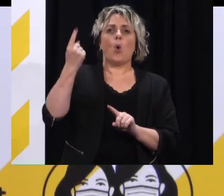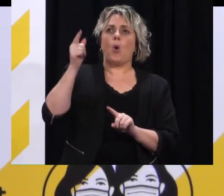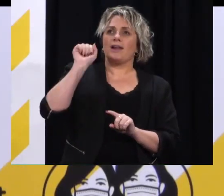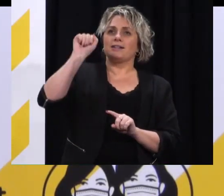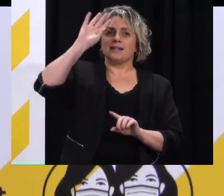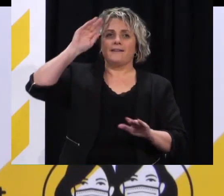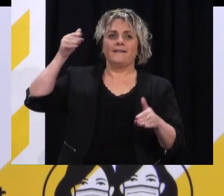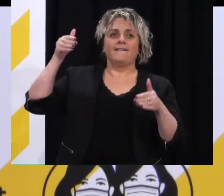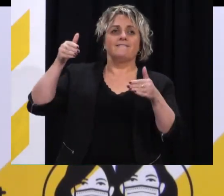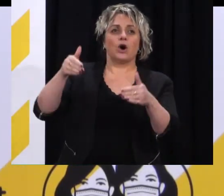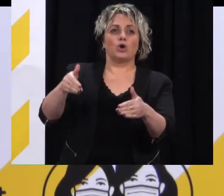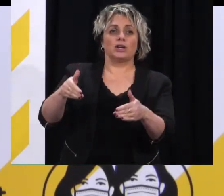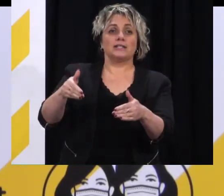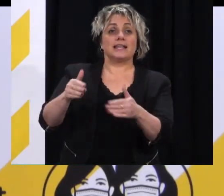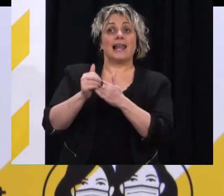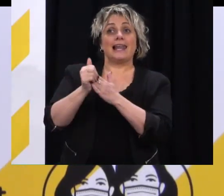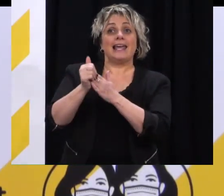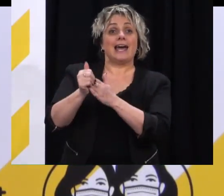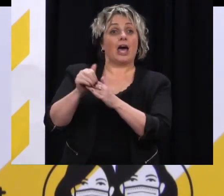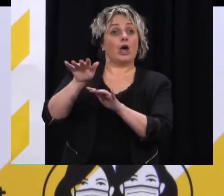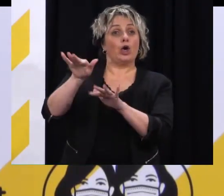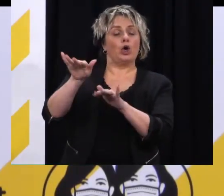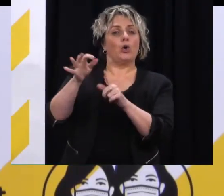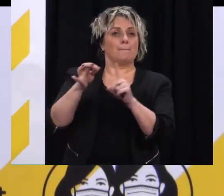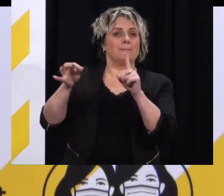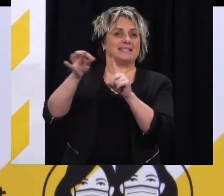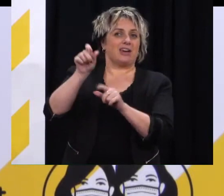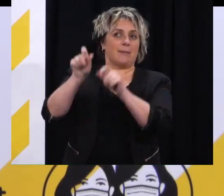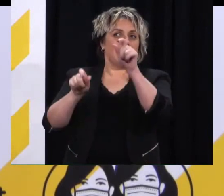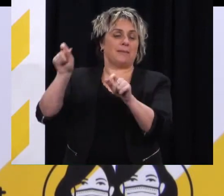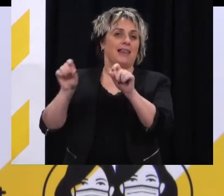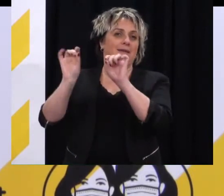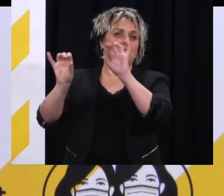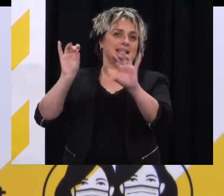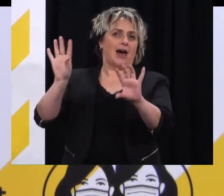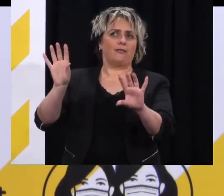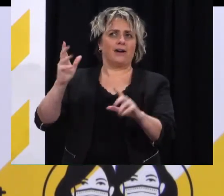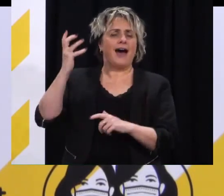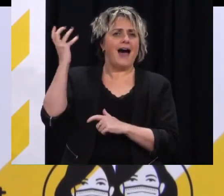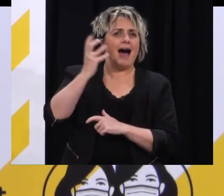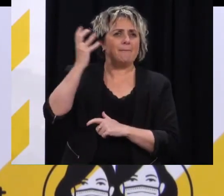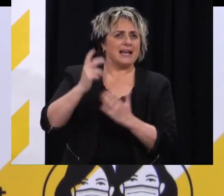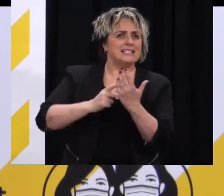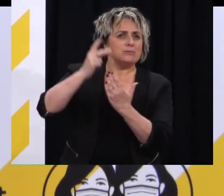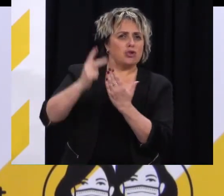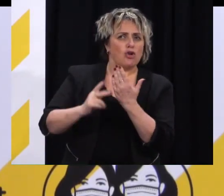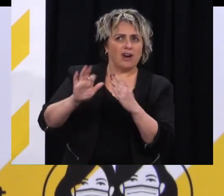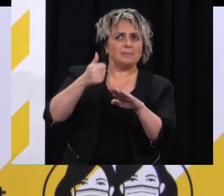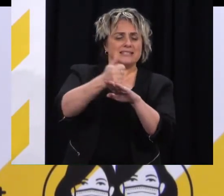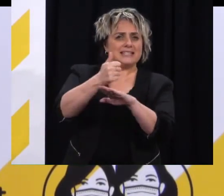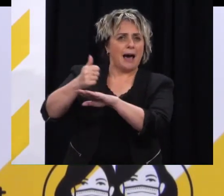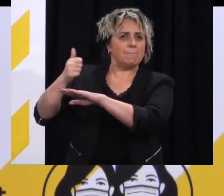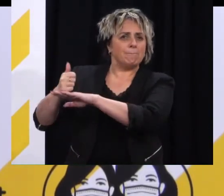just on the question you asked around Pacific young people, there have been initiatives in Auckland, in particular, led by